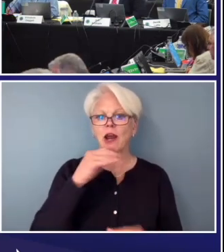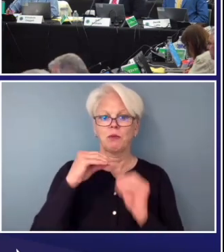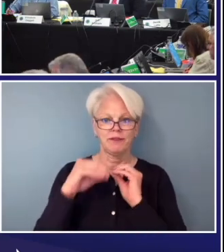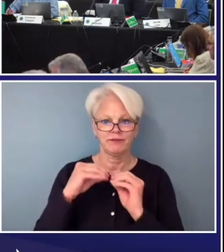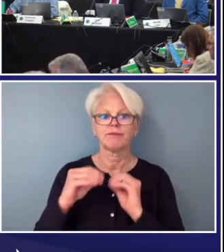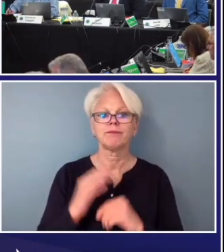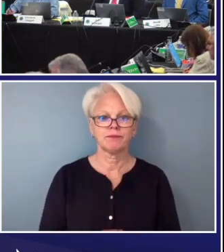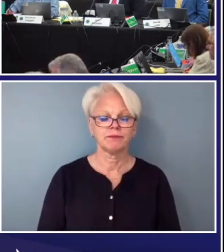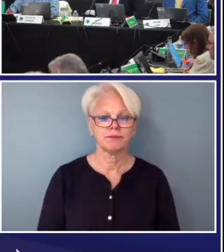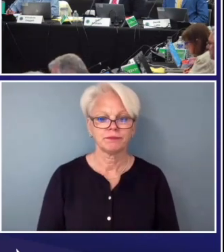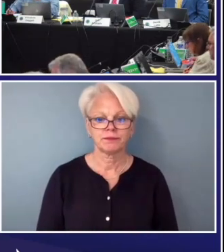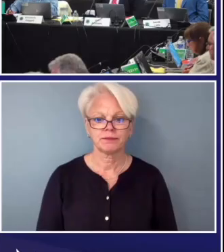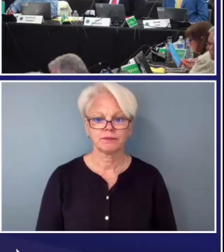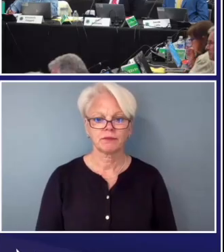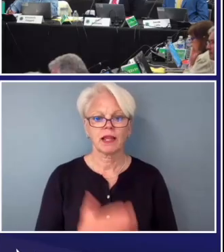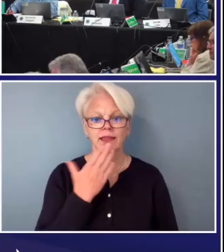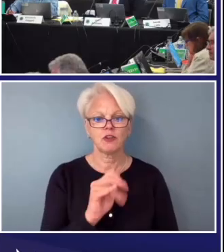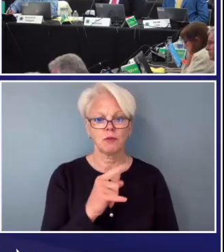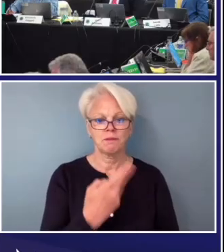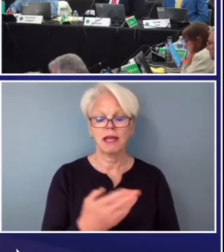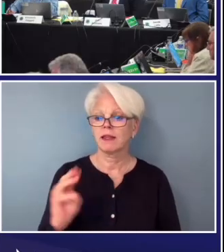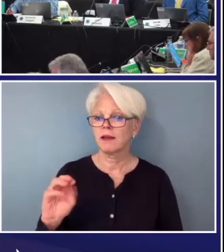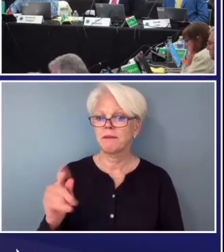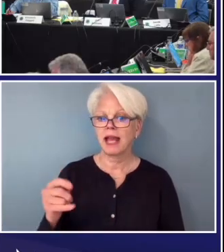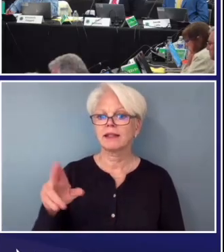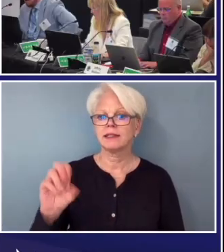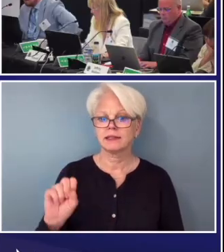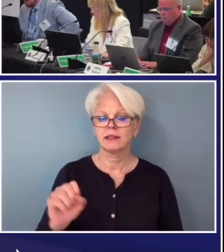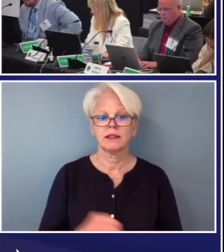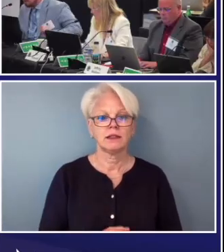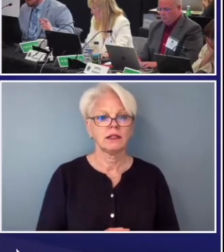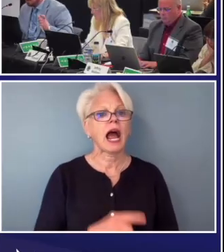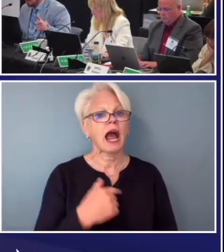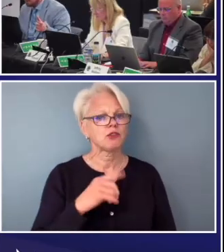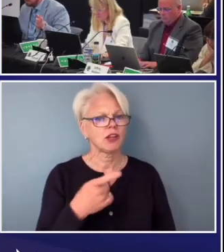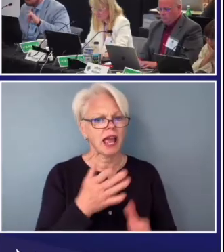Thank you, Beth. Magnus, please. Yeah, I was just going to ask why I teach out plan was there and